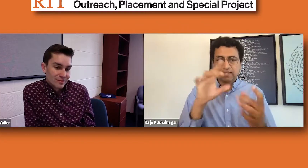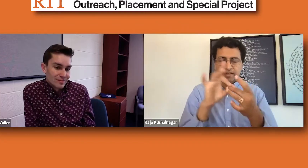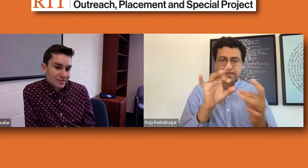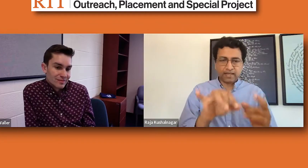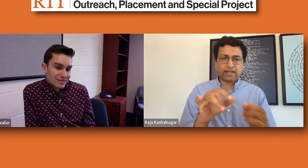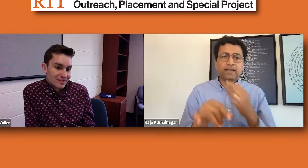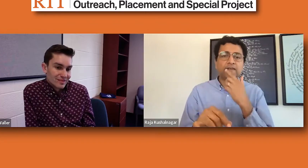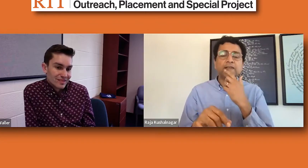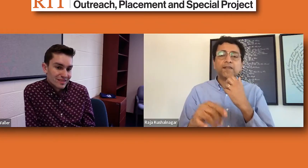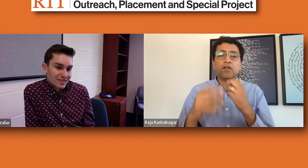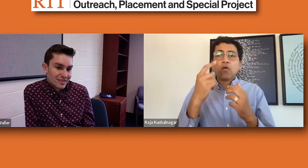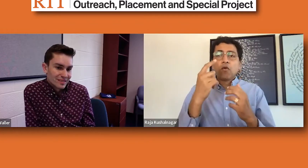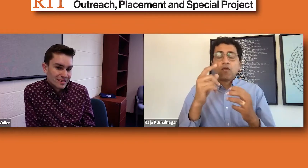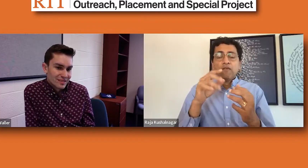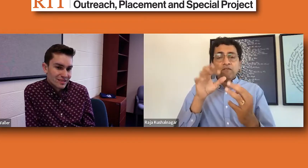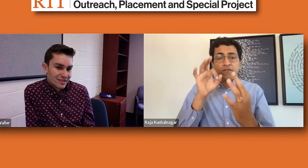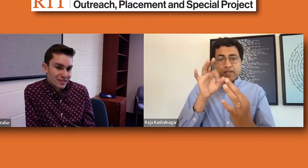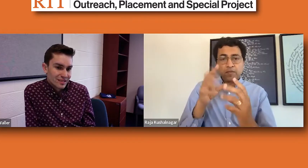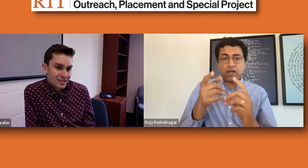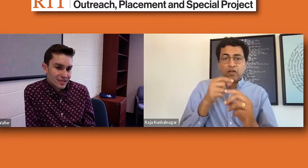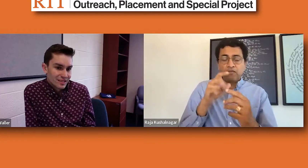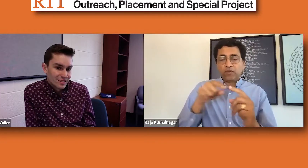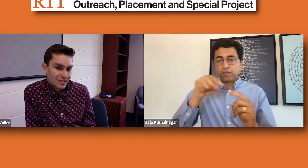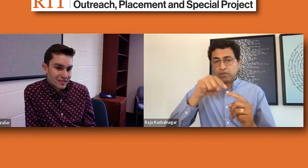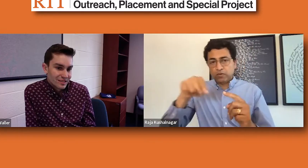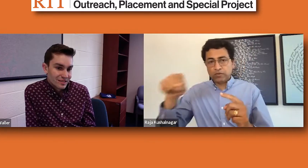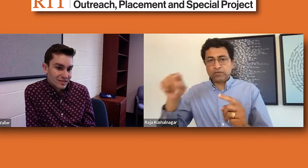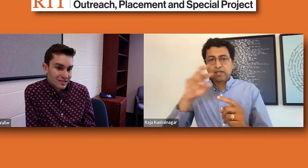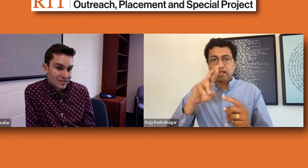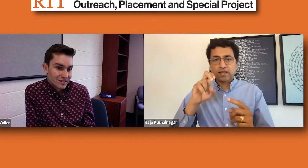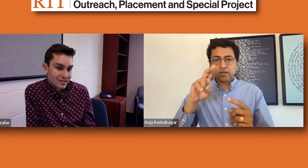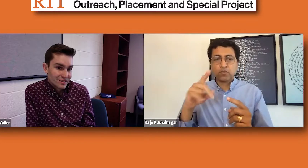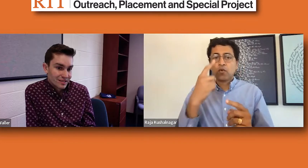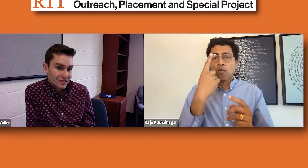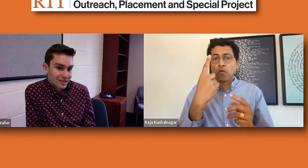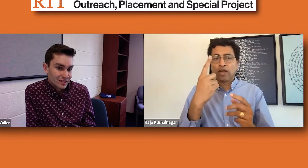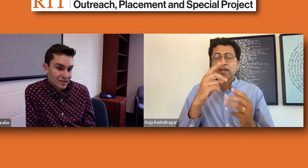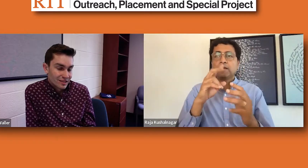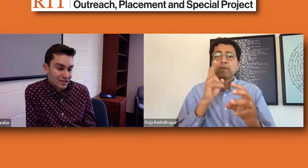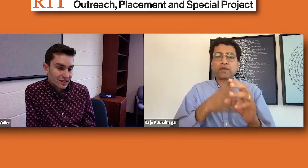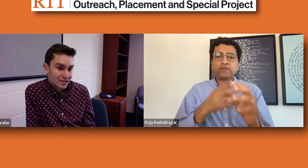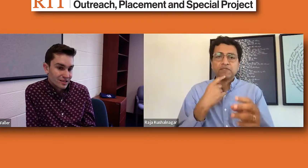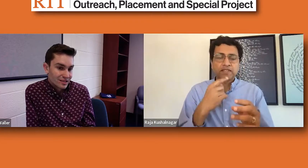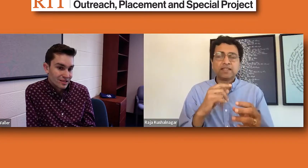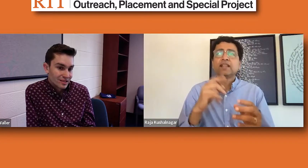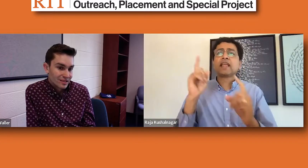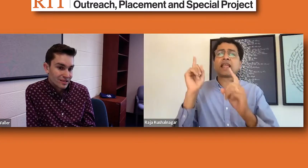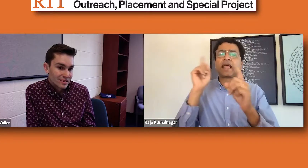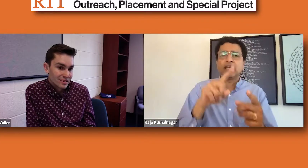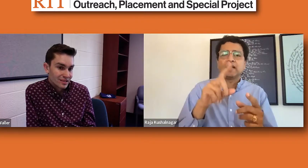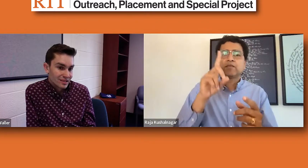Let me just add to what you're saying. The feedback we've gotten from the participants so far